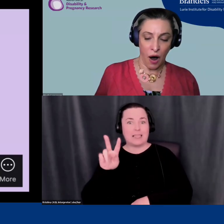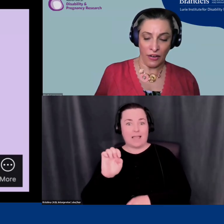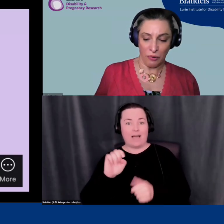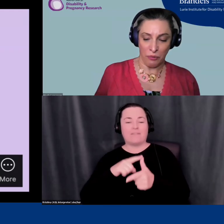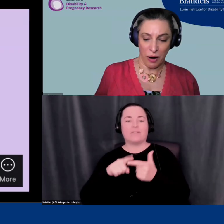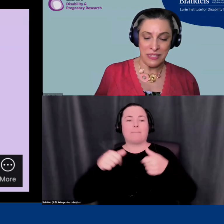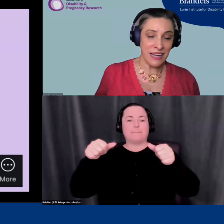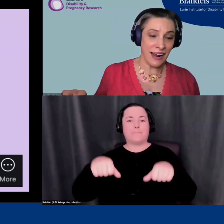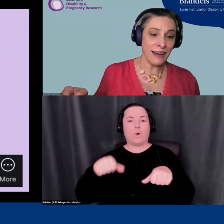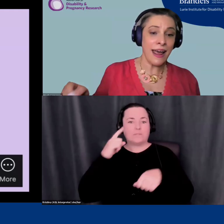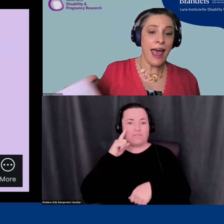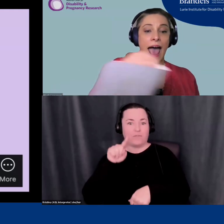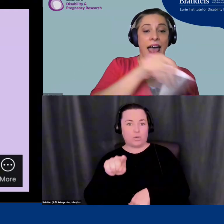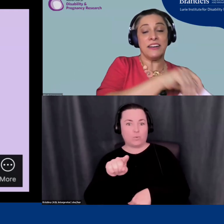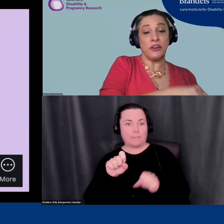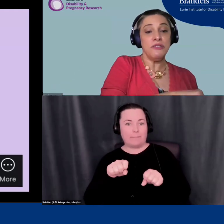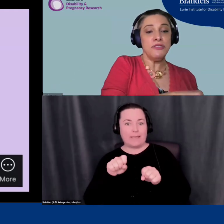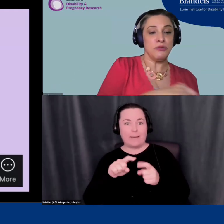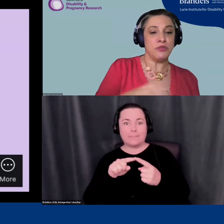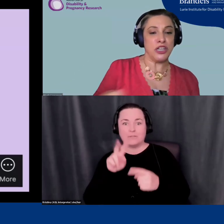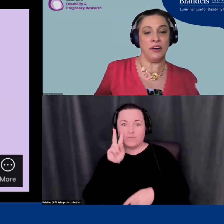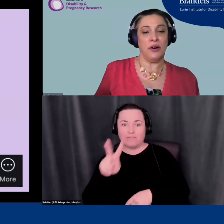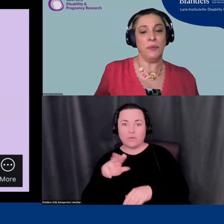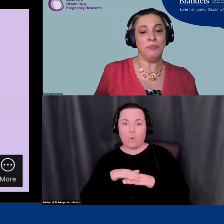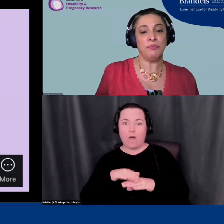on our website and our YouTube channel.